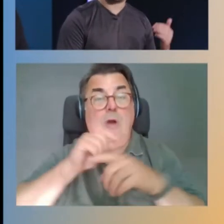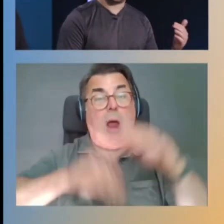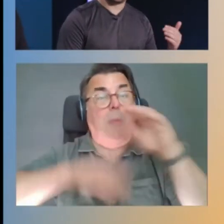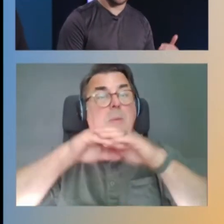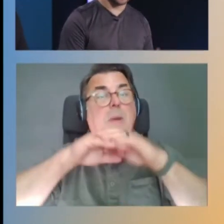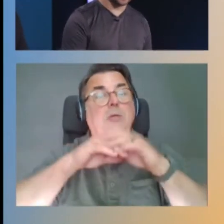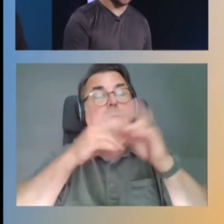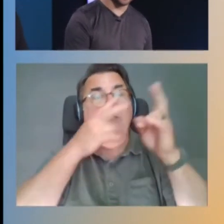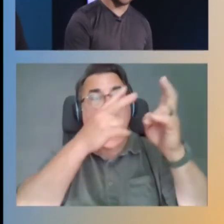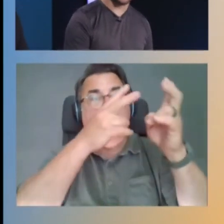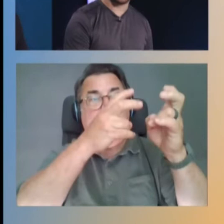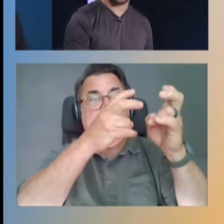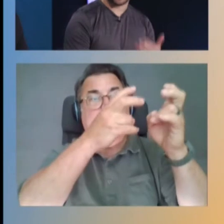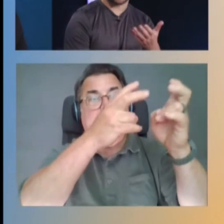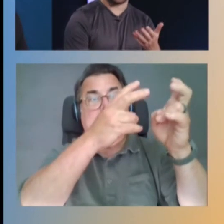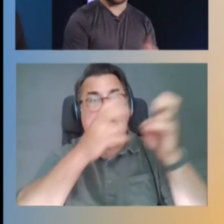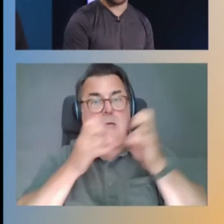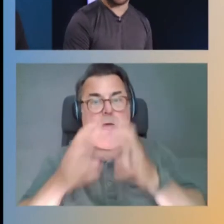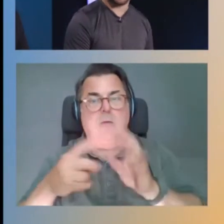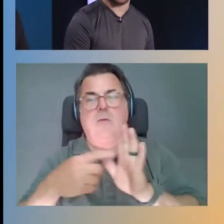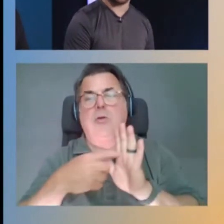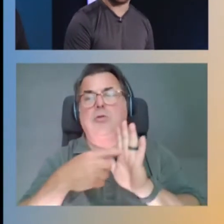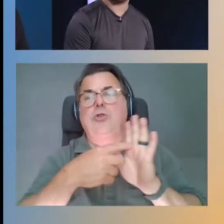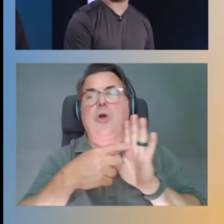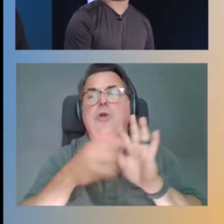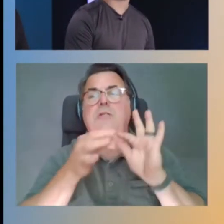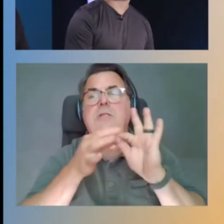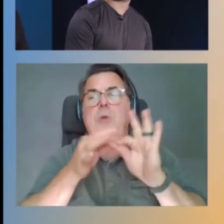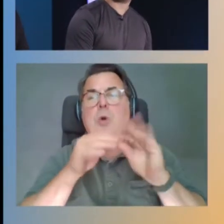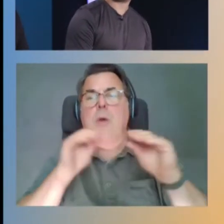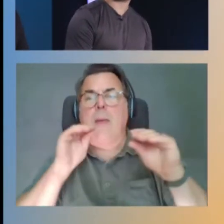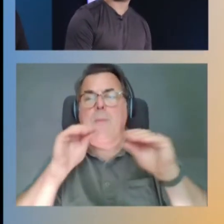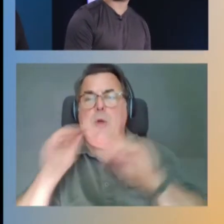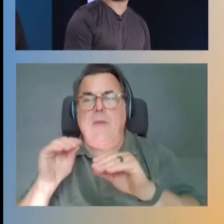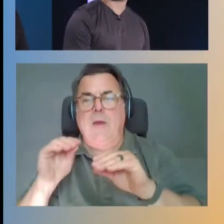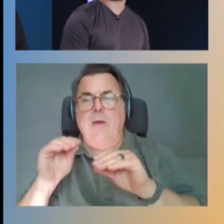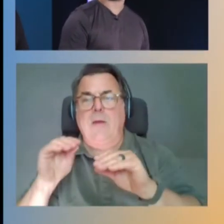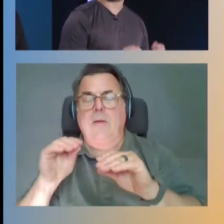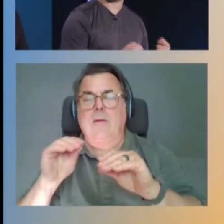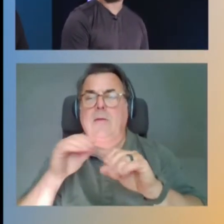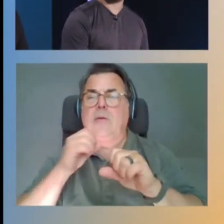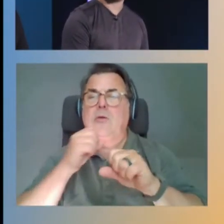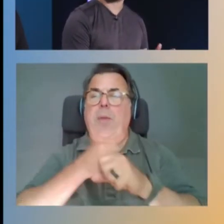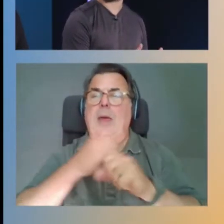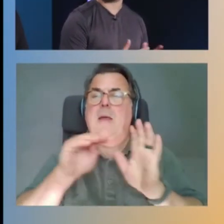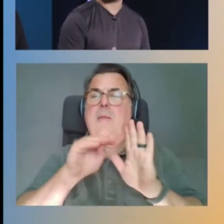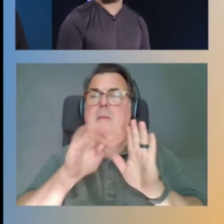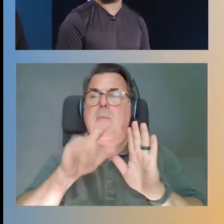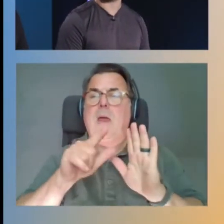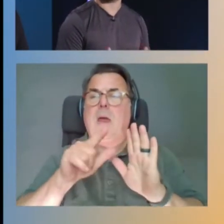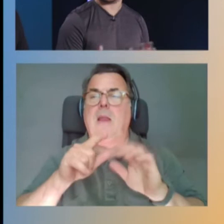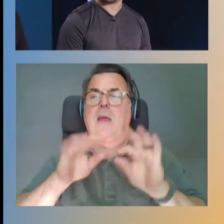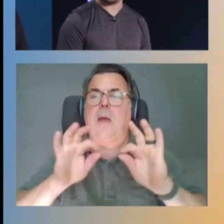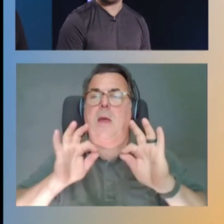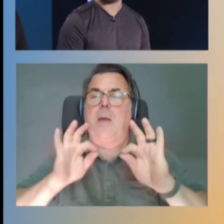And then I'll show you a couple of lines of code here that make the model be just in time compiled to Trainium.